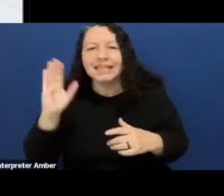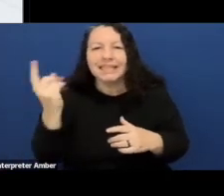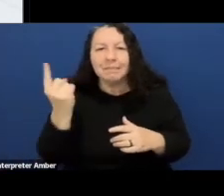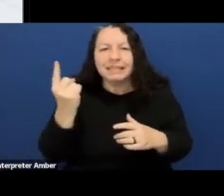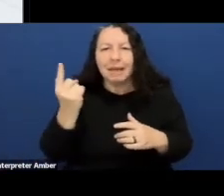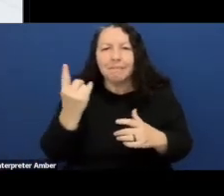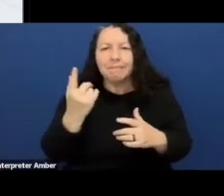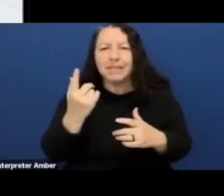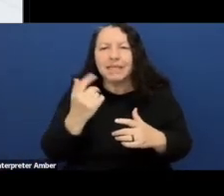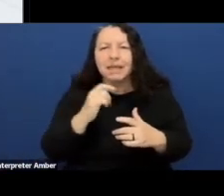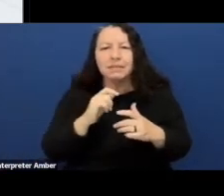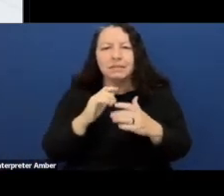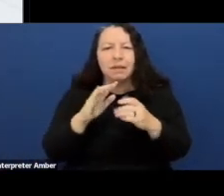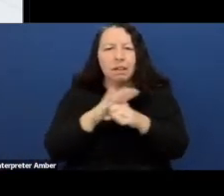in Long COVID research.